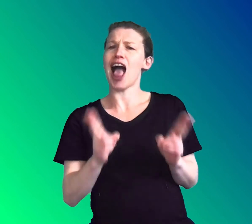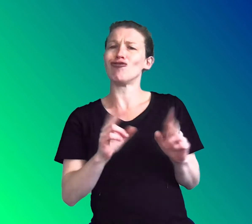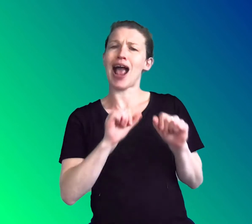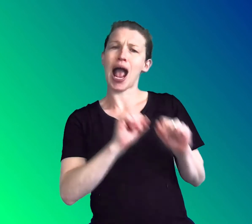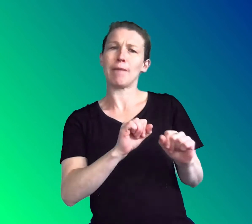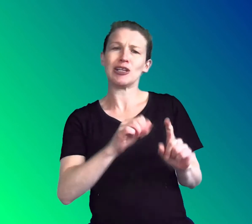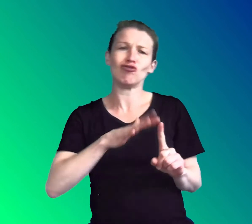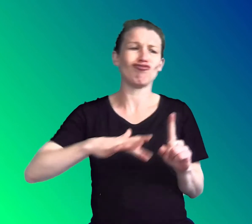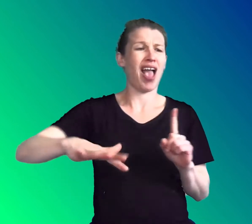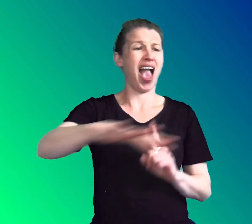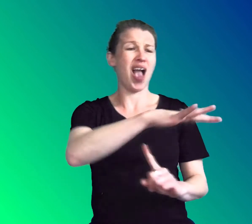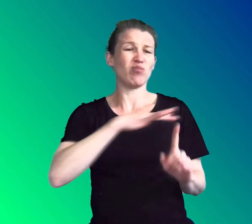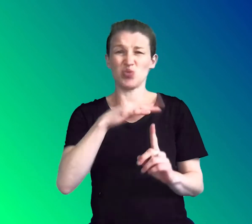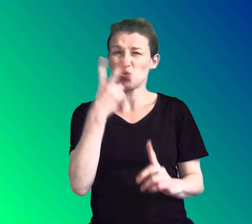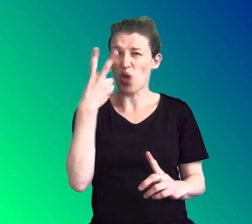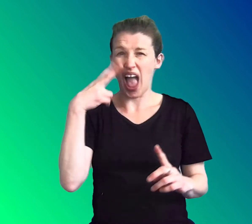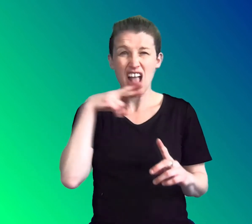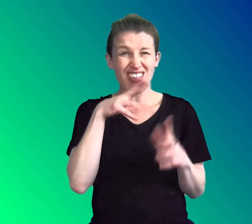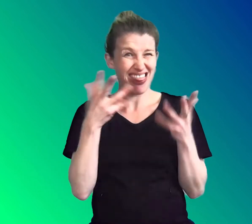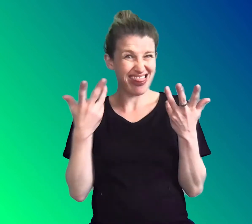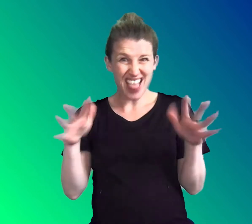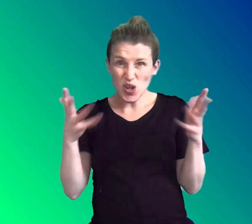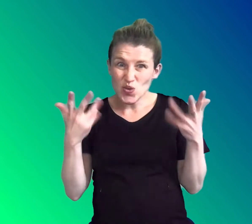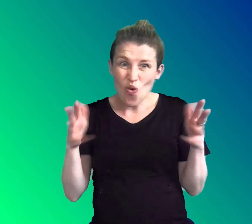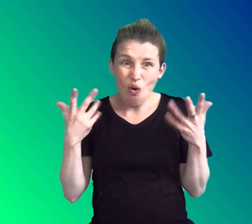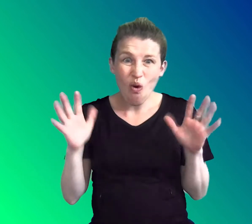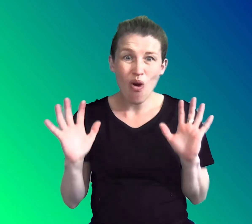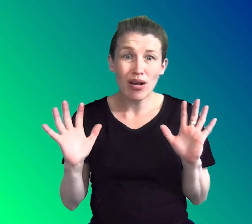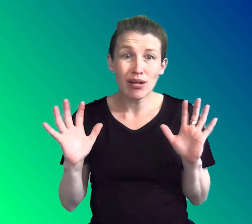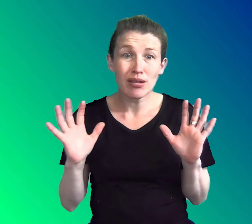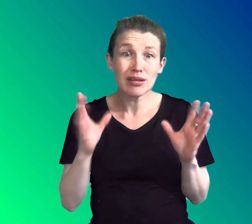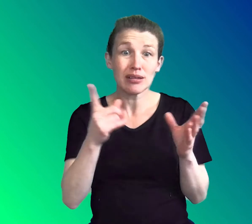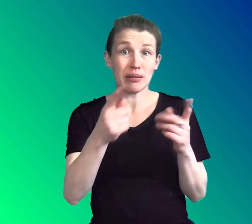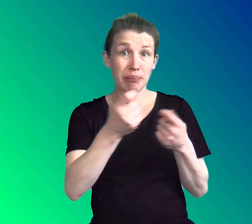and only about 200 live in their natural habitats.